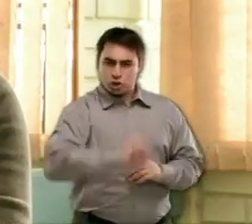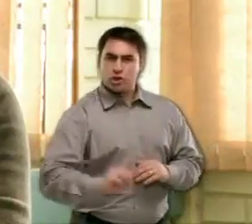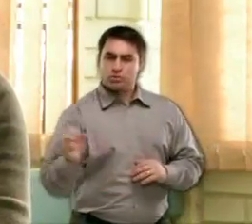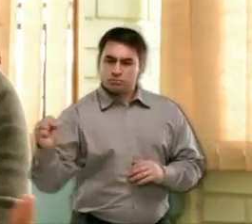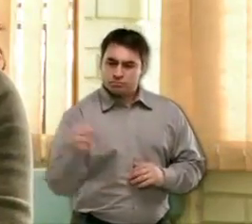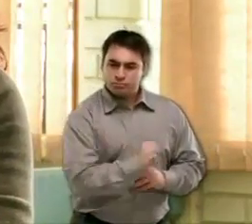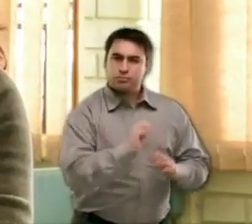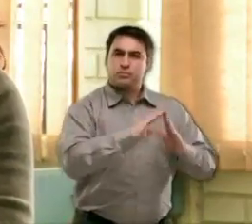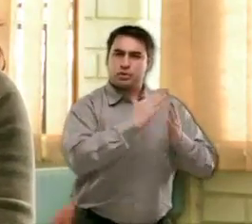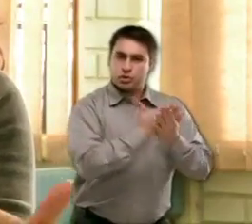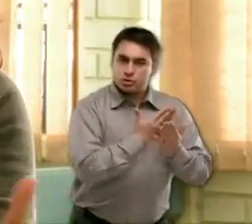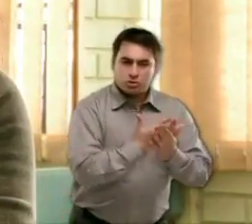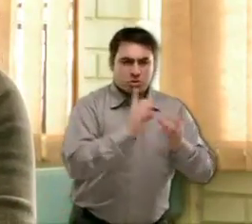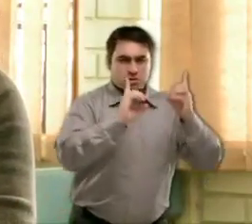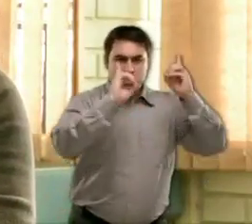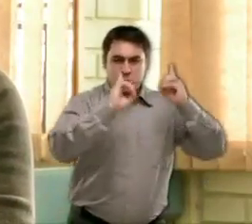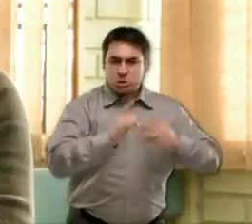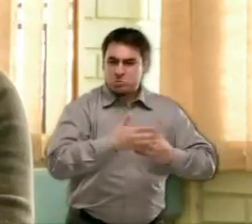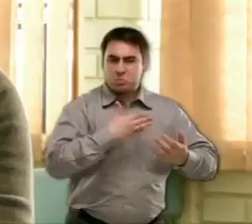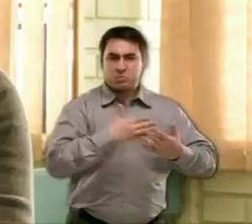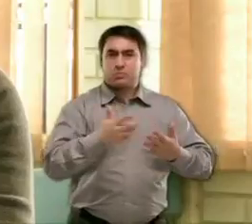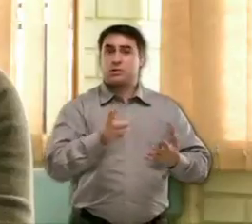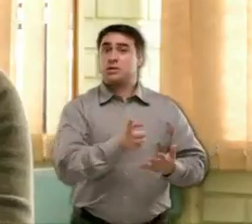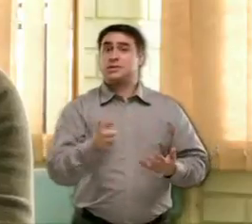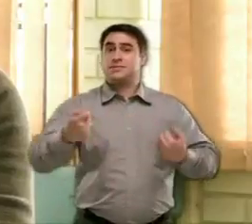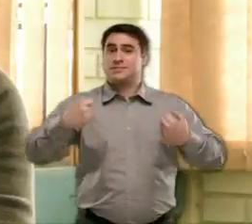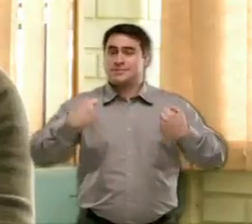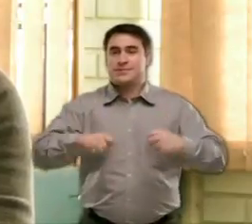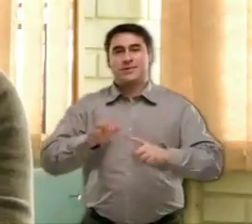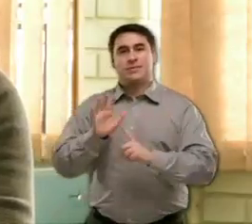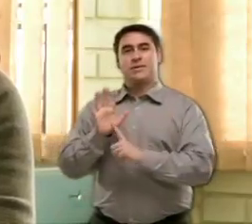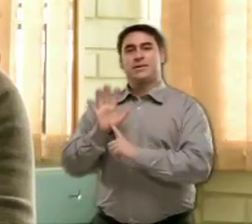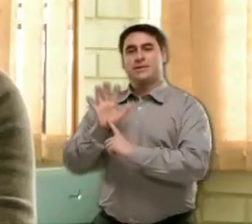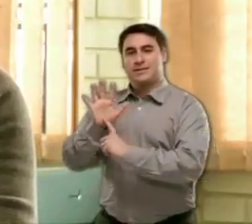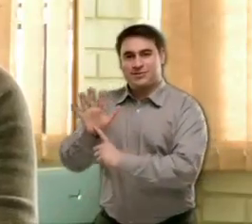But for that they need services, not just to be placed in the school.